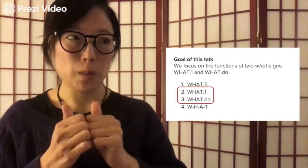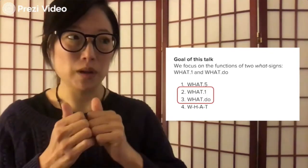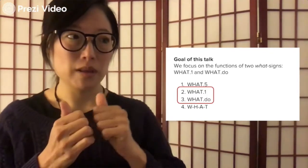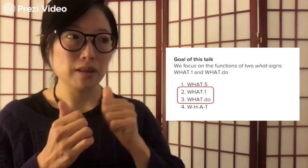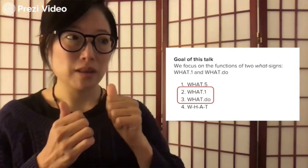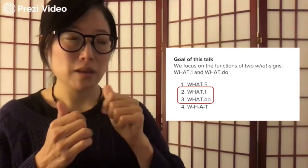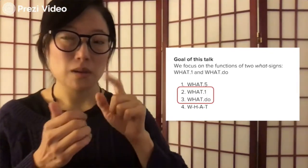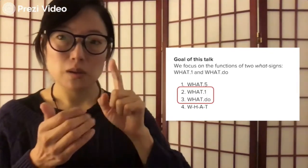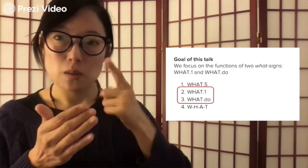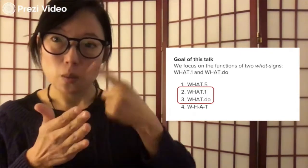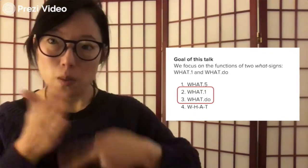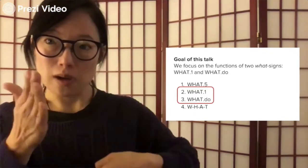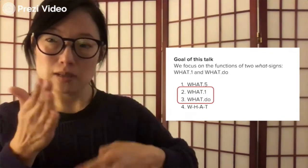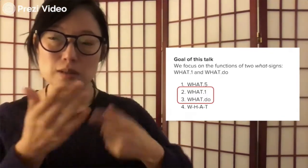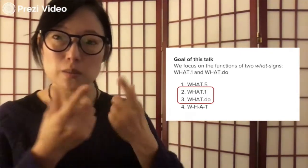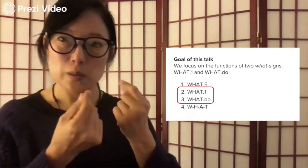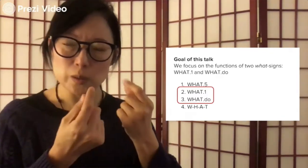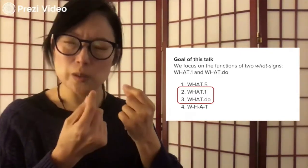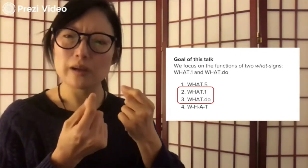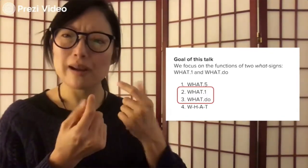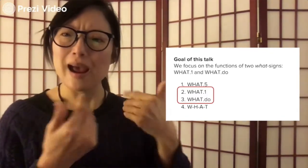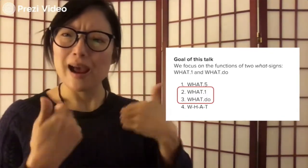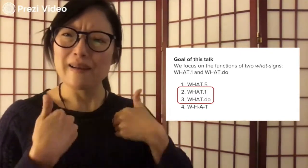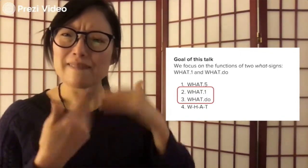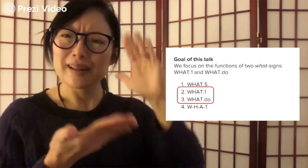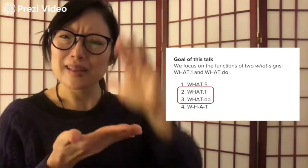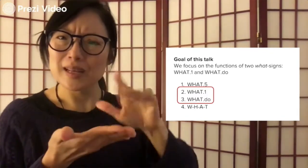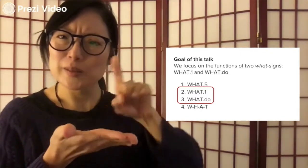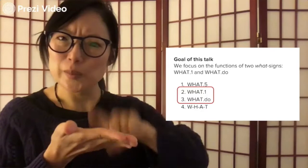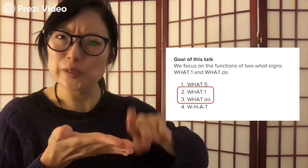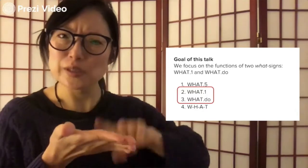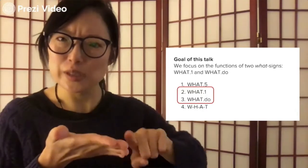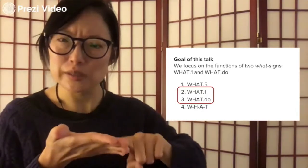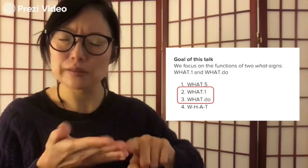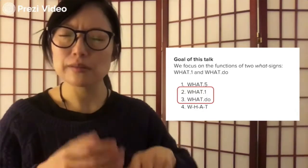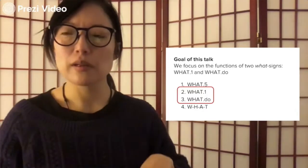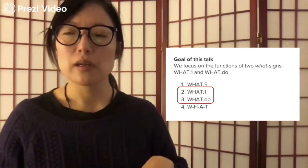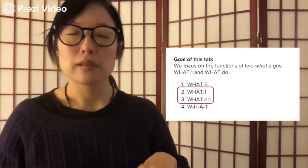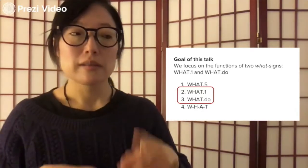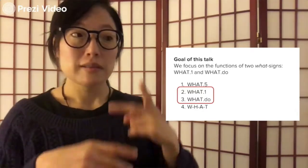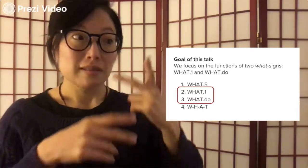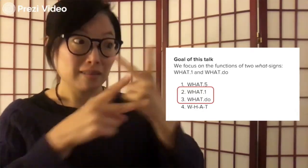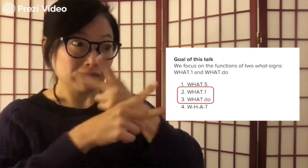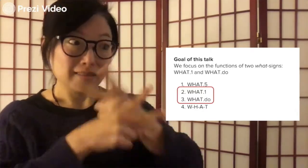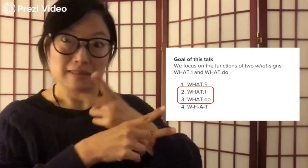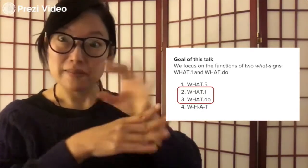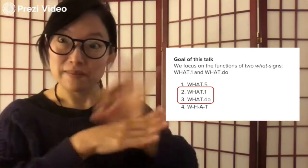comparison, the WHAT.1 and the WHAT.do have been researched